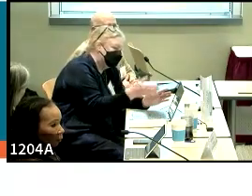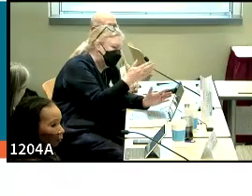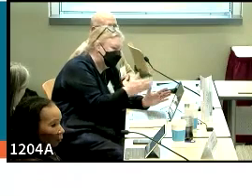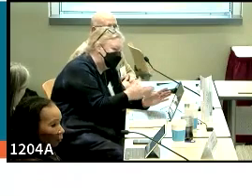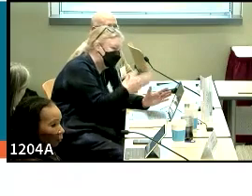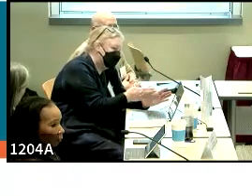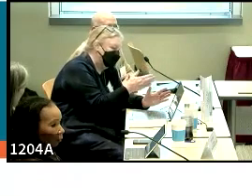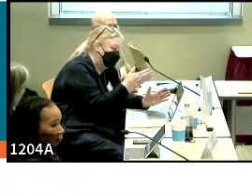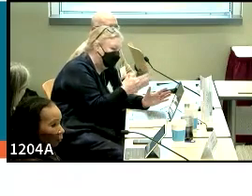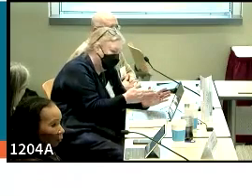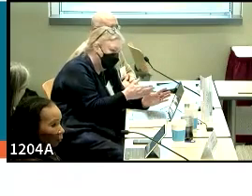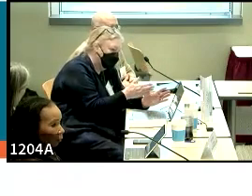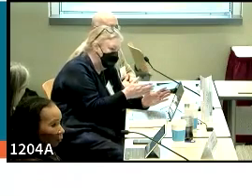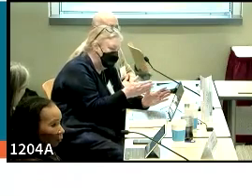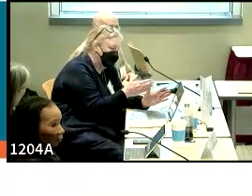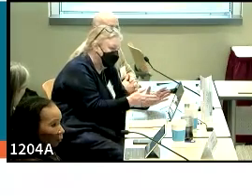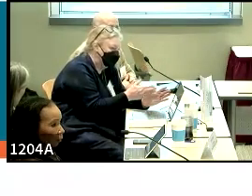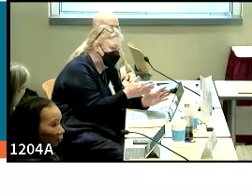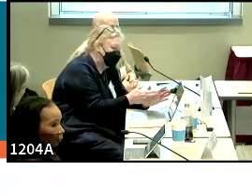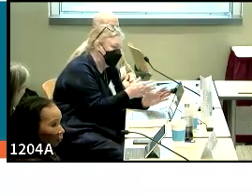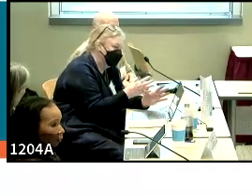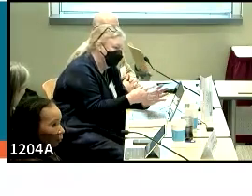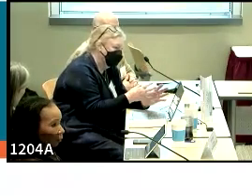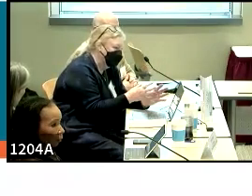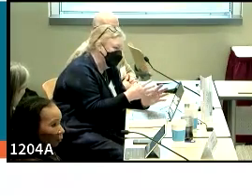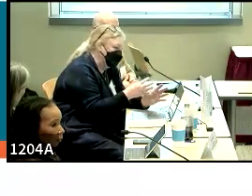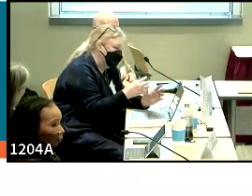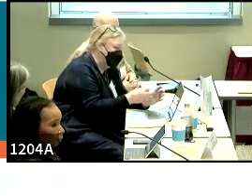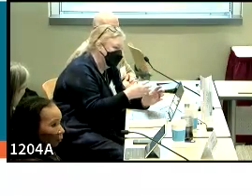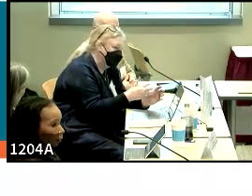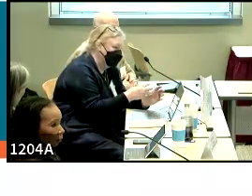is there a step before accreditation of thinking,